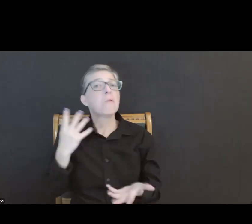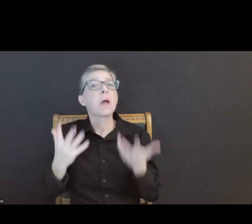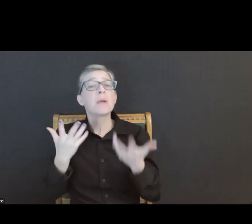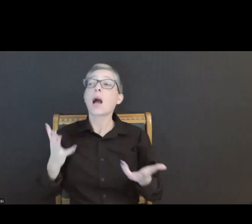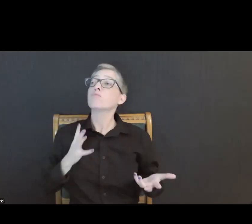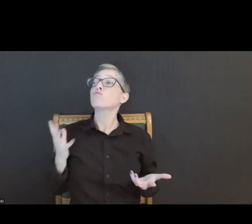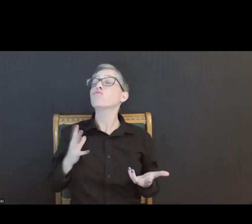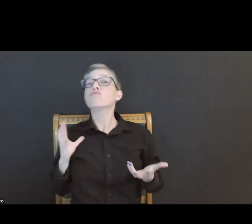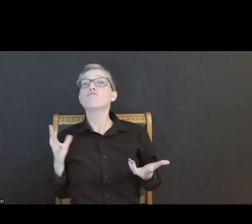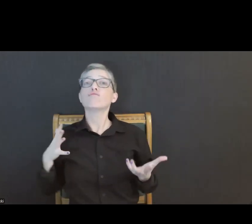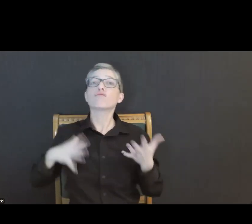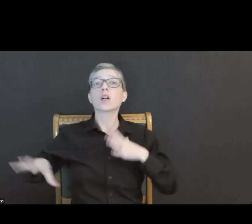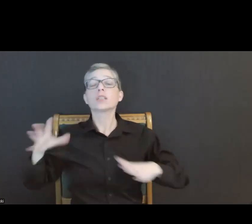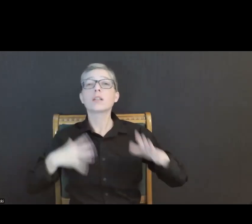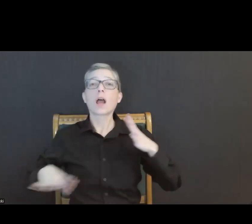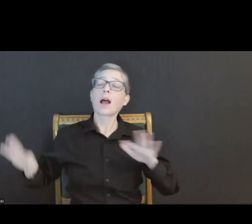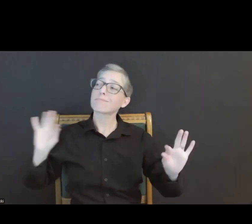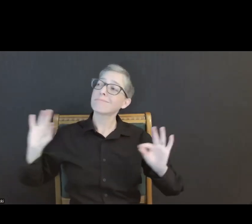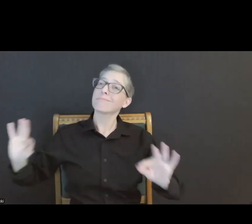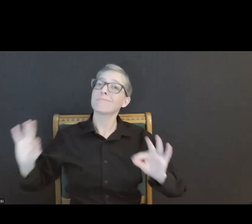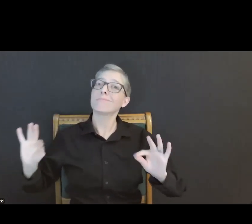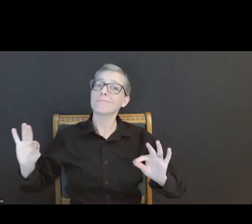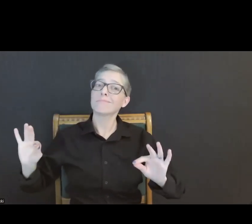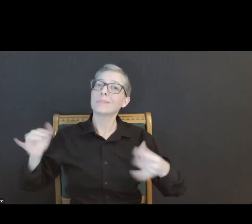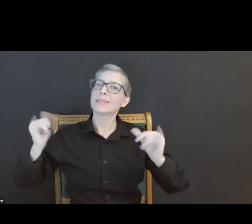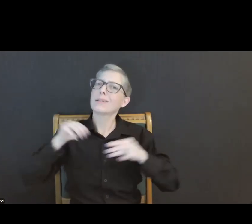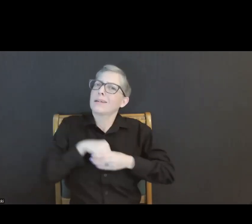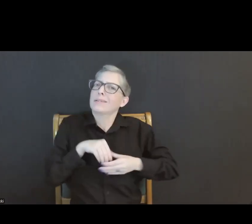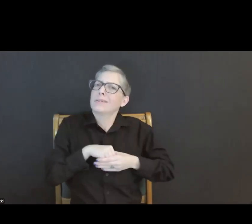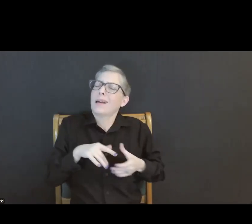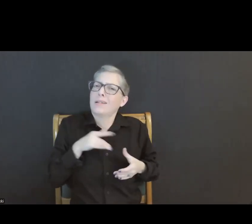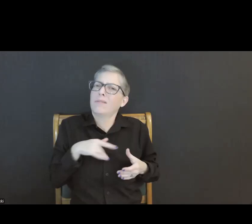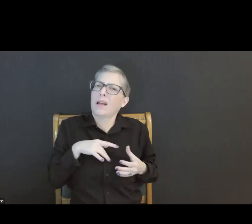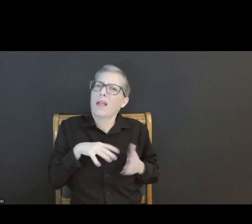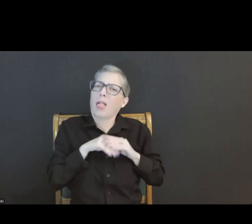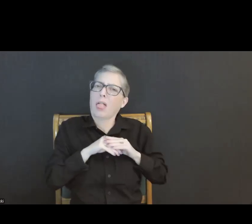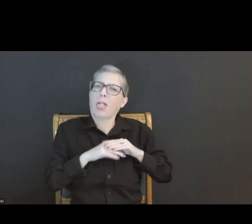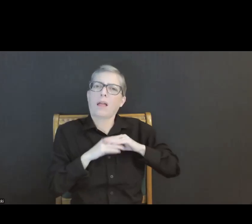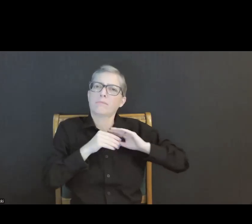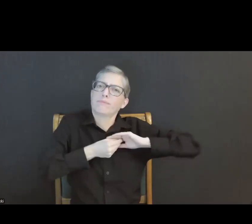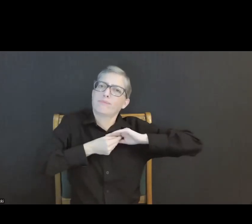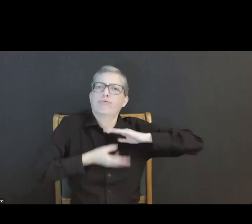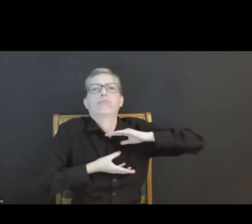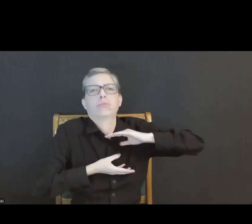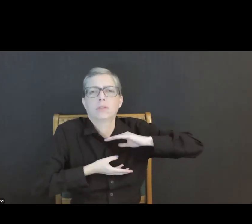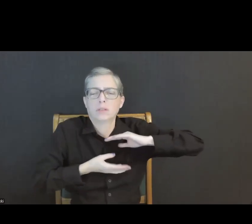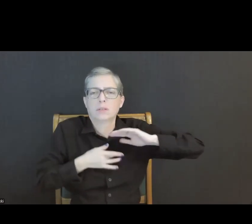up and still feel like the world is shattering and so recognizing that you know being able to